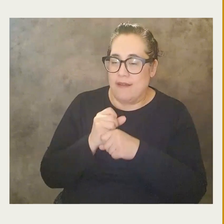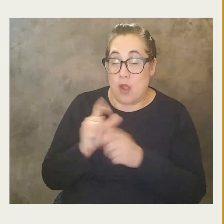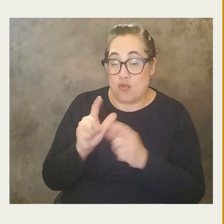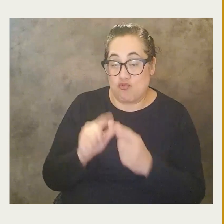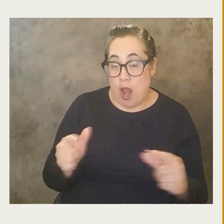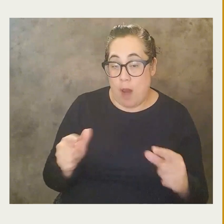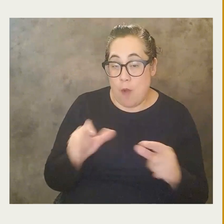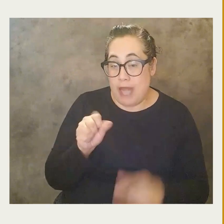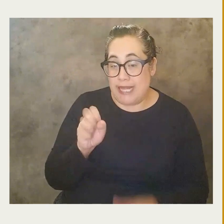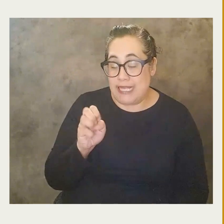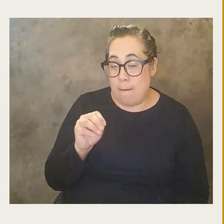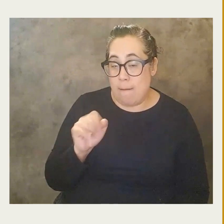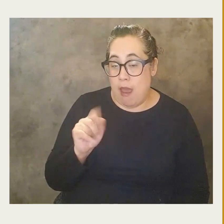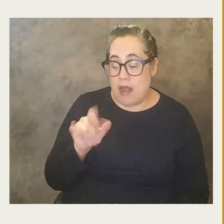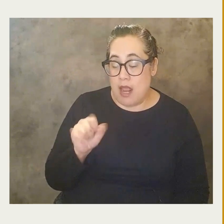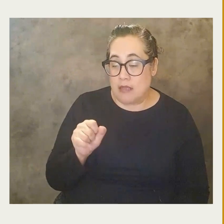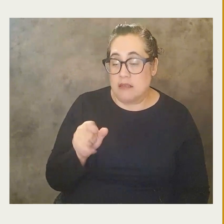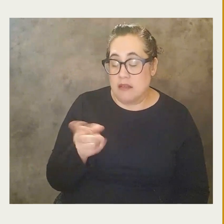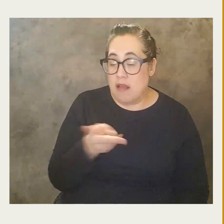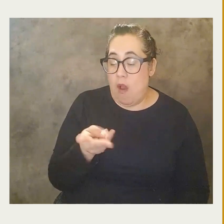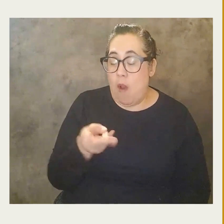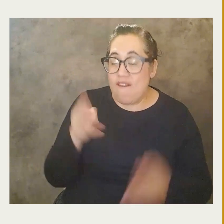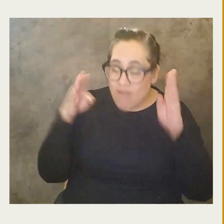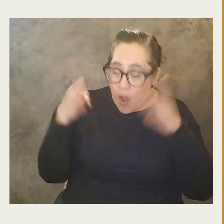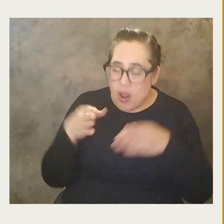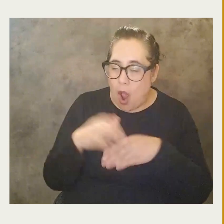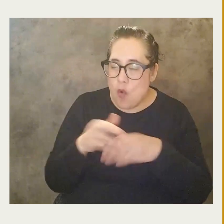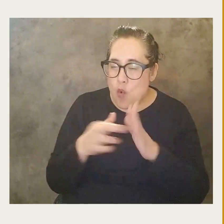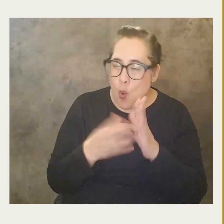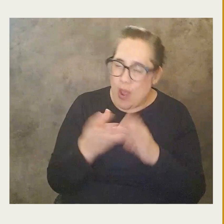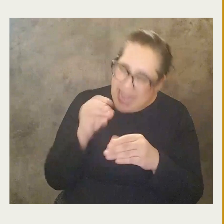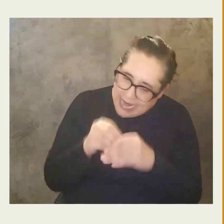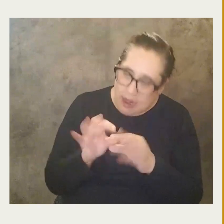Grammar and semantics focus on those rules within the language.